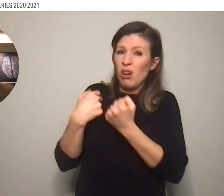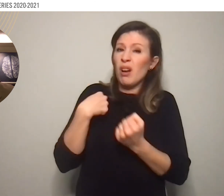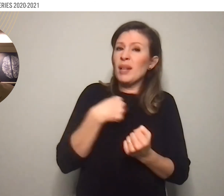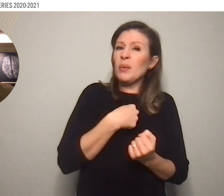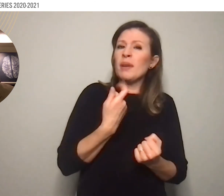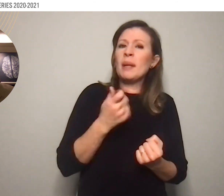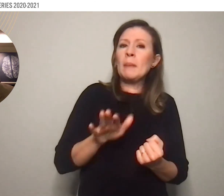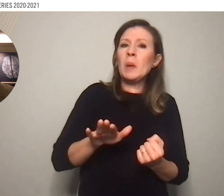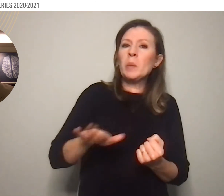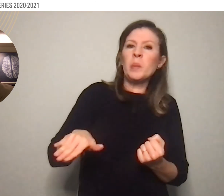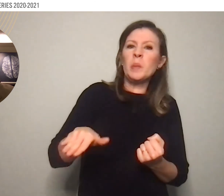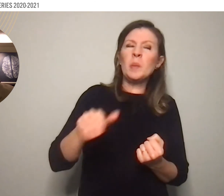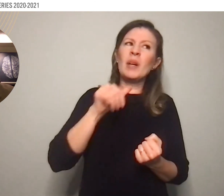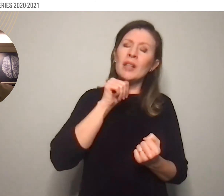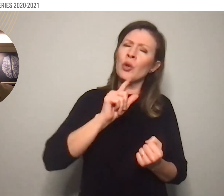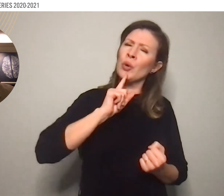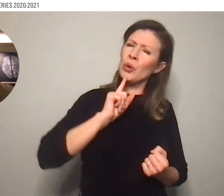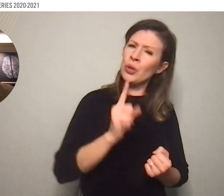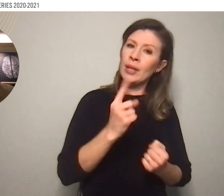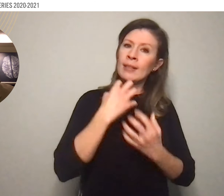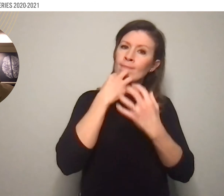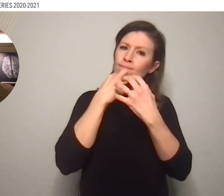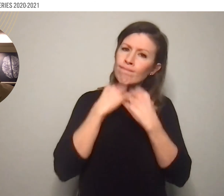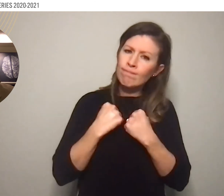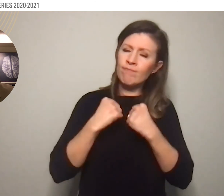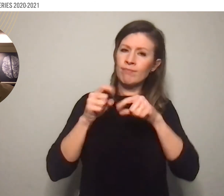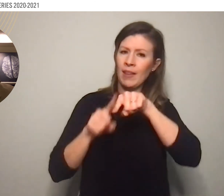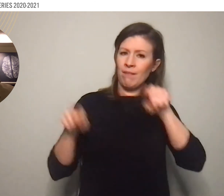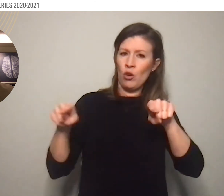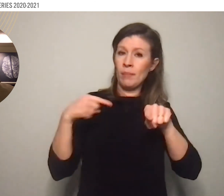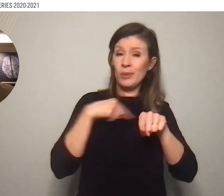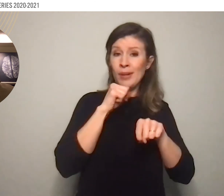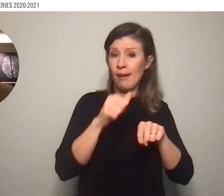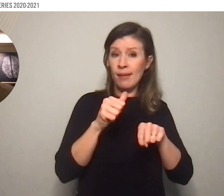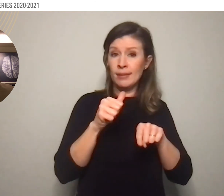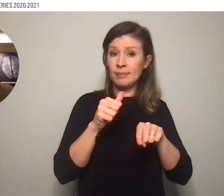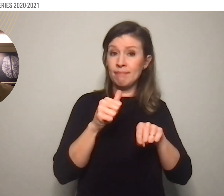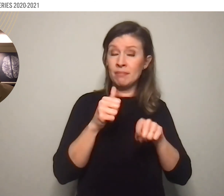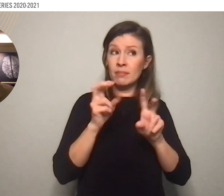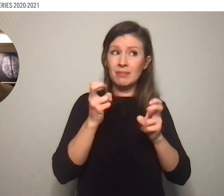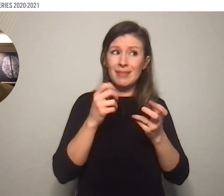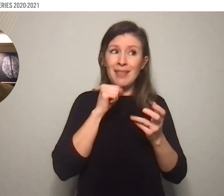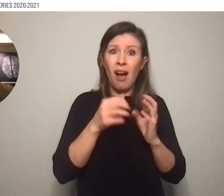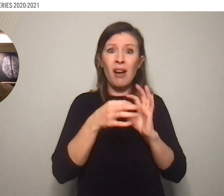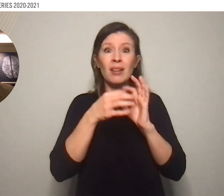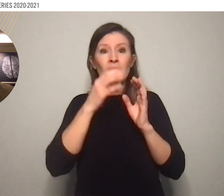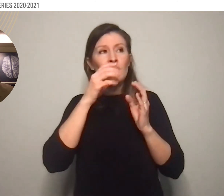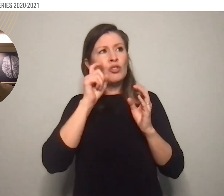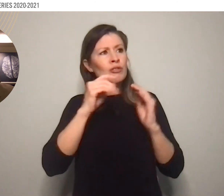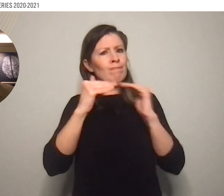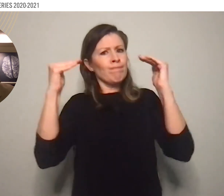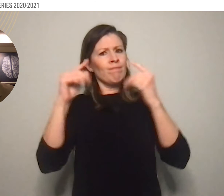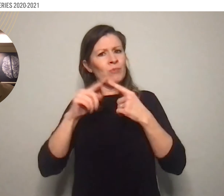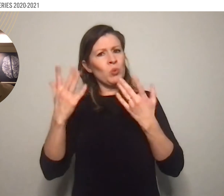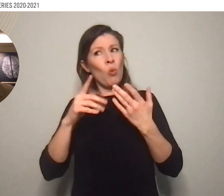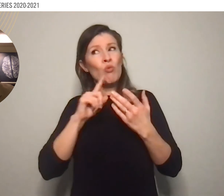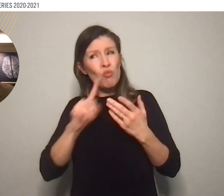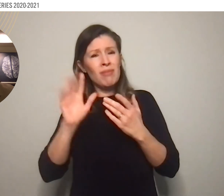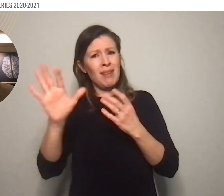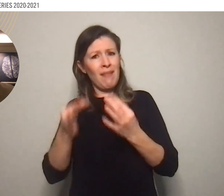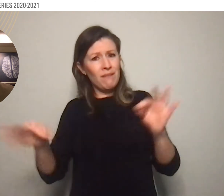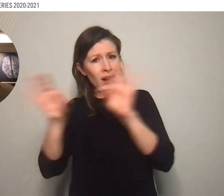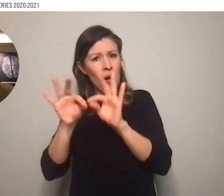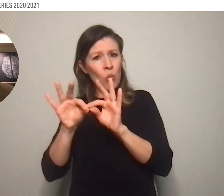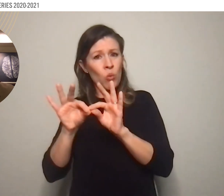we just don't value, and place a value on it, that's proportional to its worth. What we what we, talk we